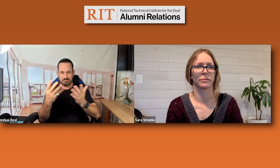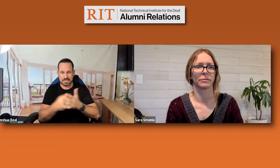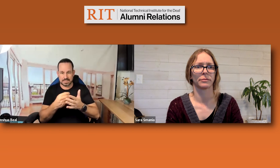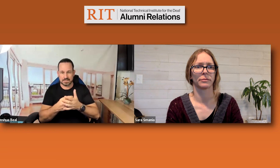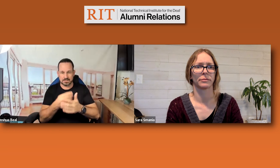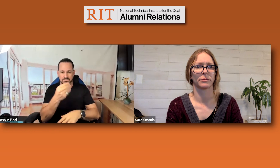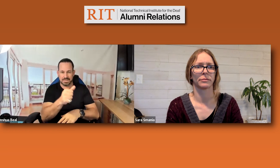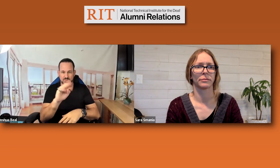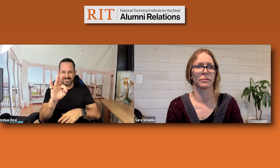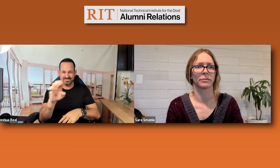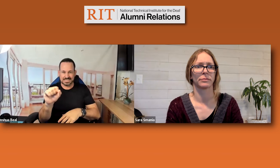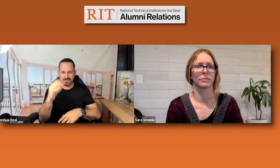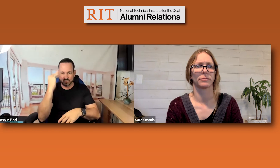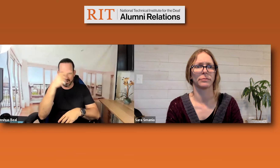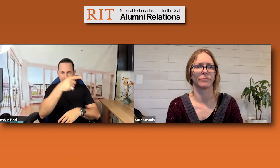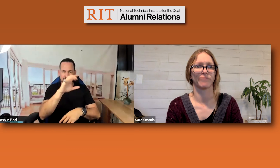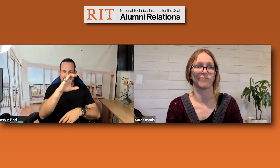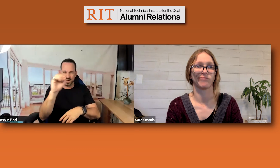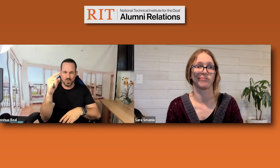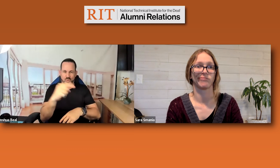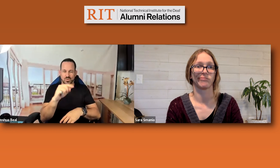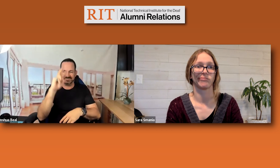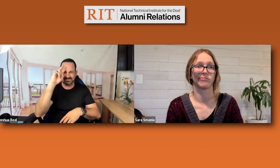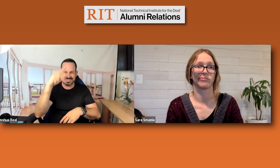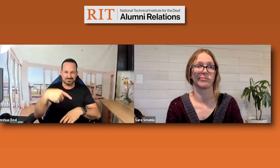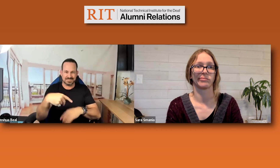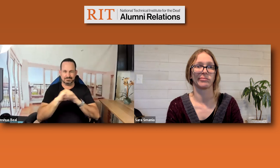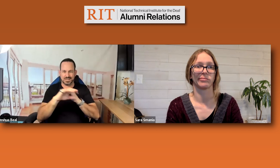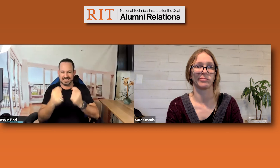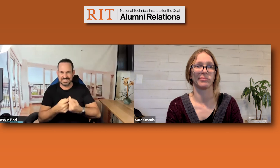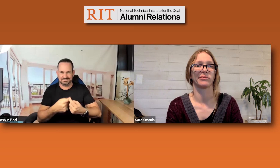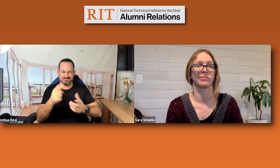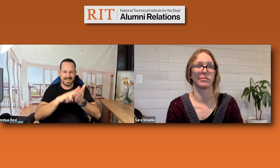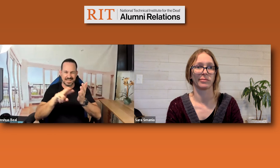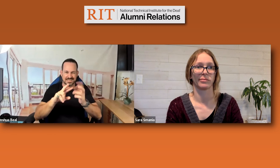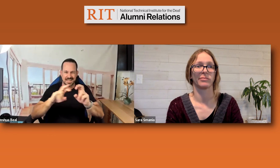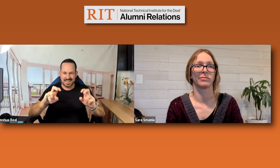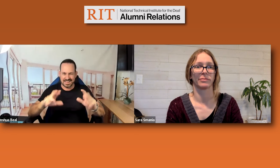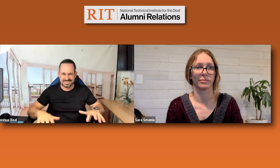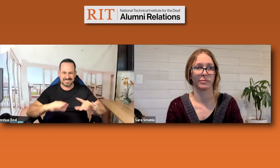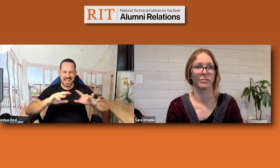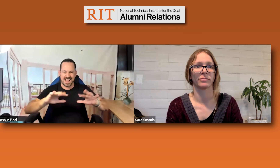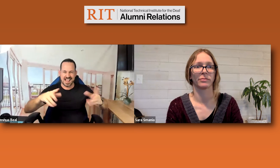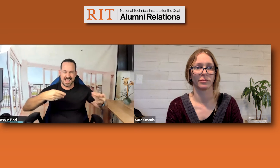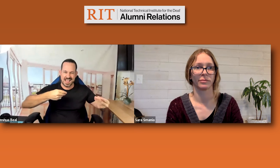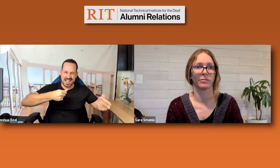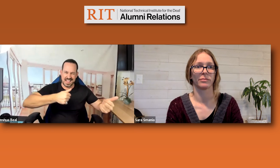And the mutual funds, they would do this research by looking and seeing